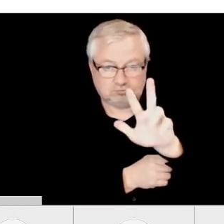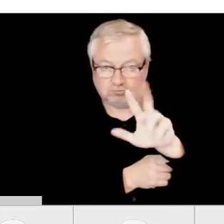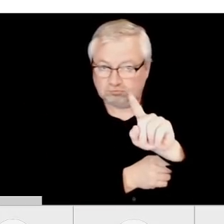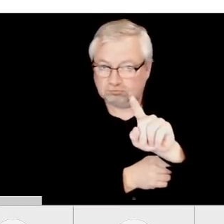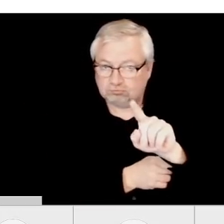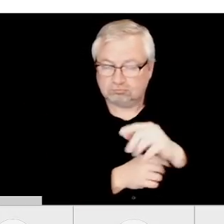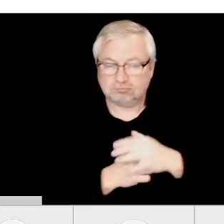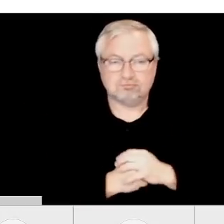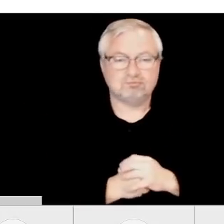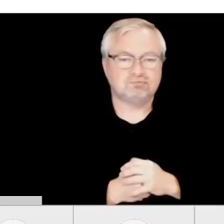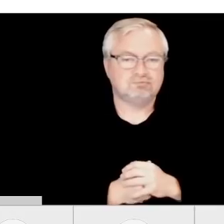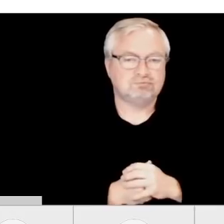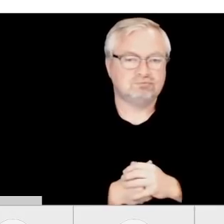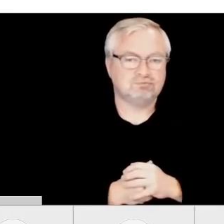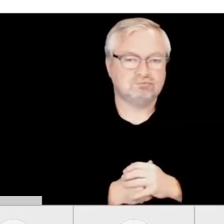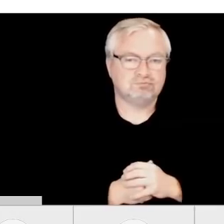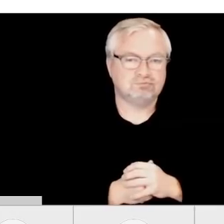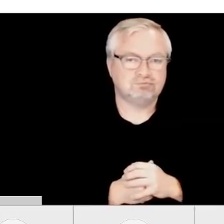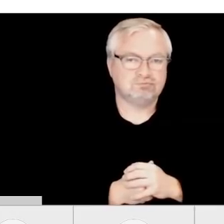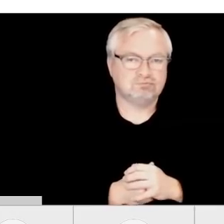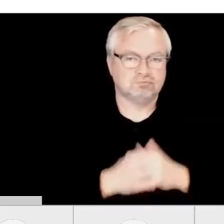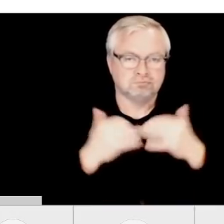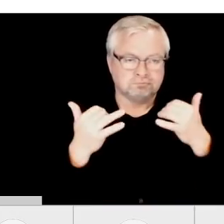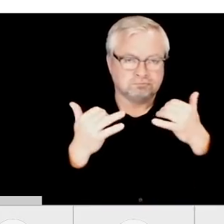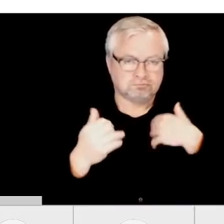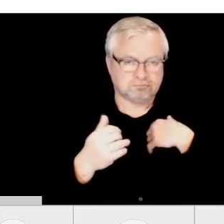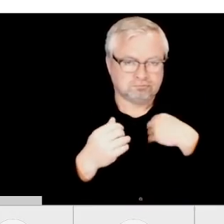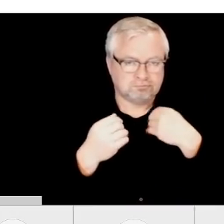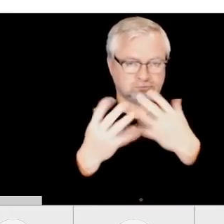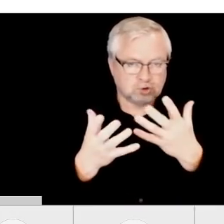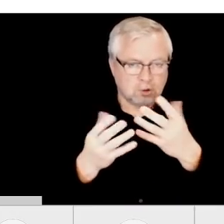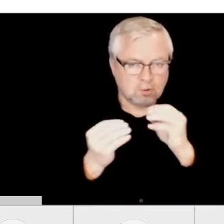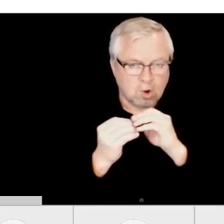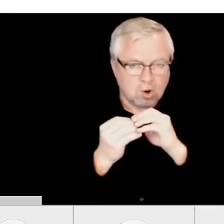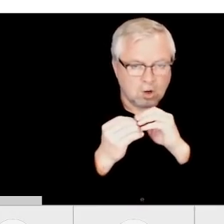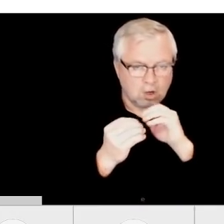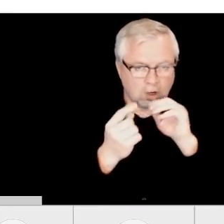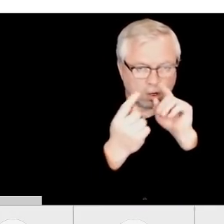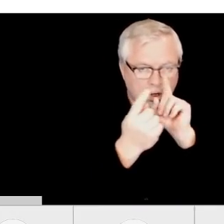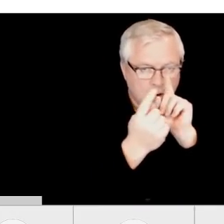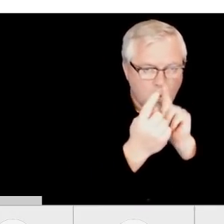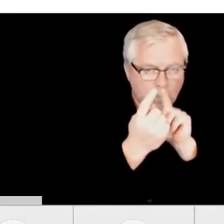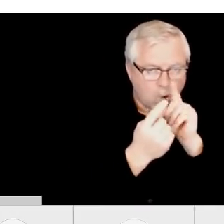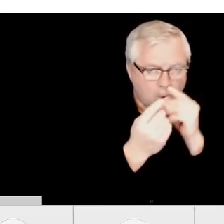We can provide more one-to-one comparisons to any of you who are